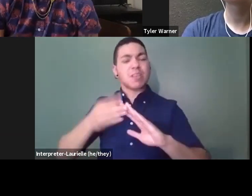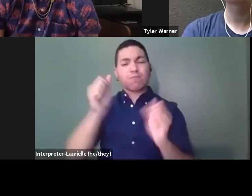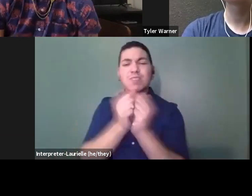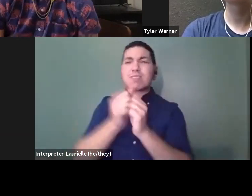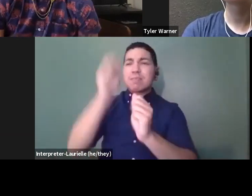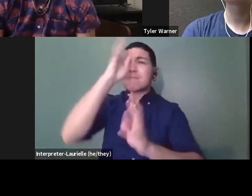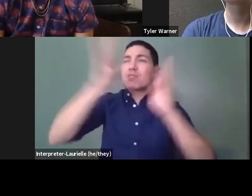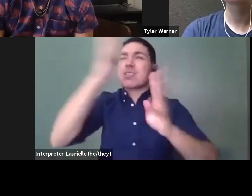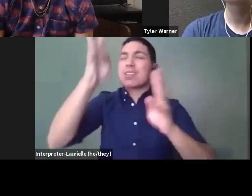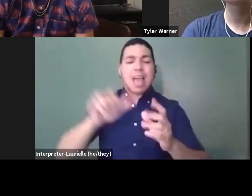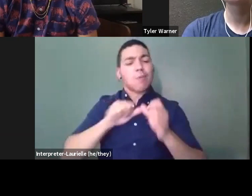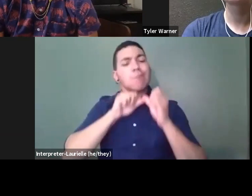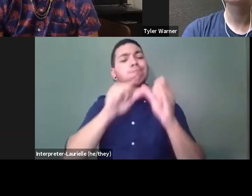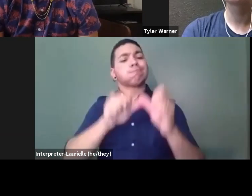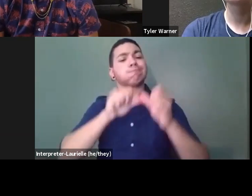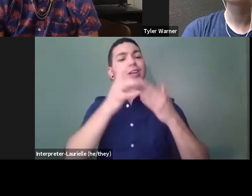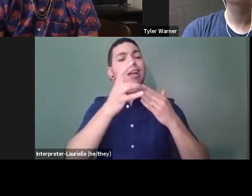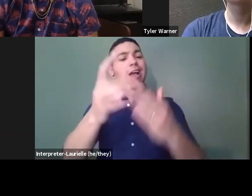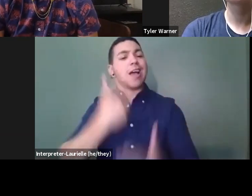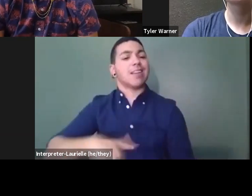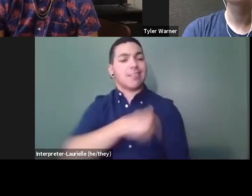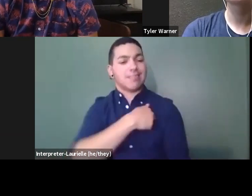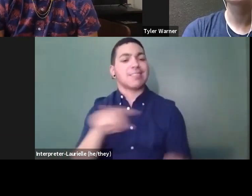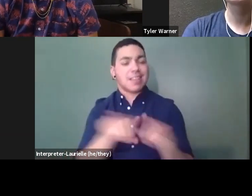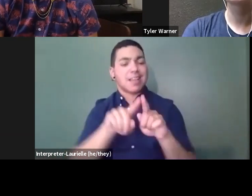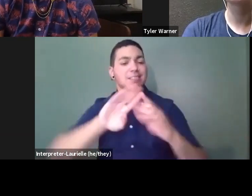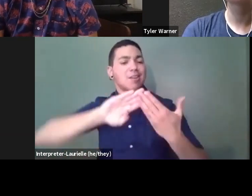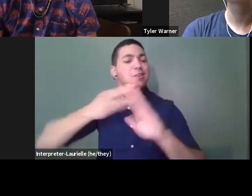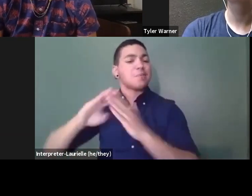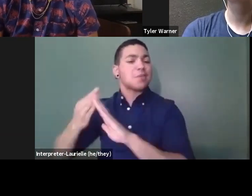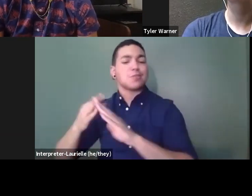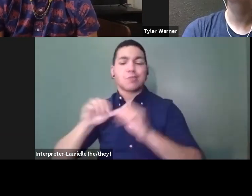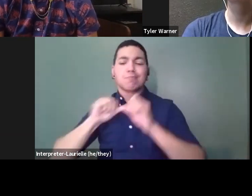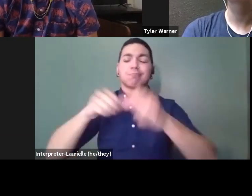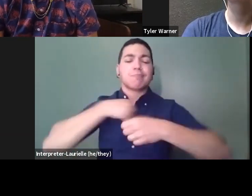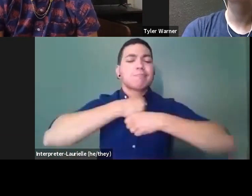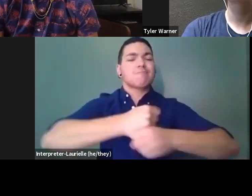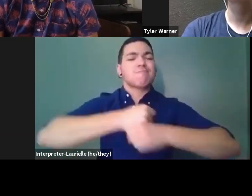girl murdered last year and her body was found in December.